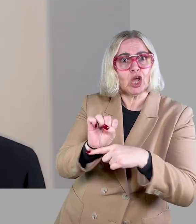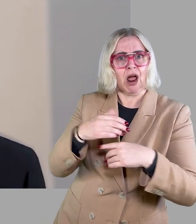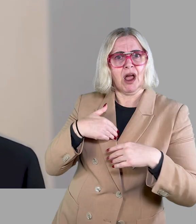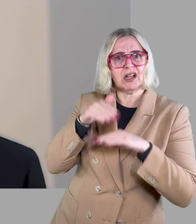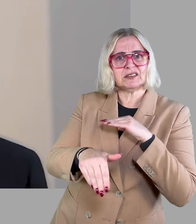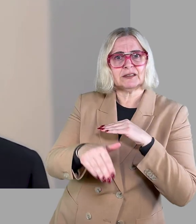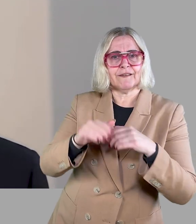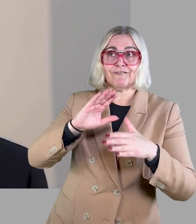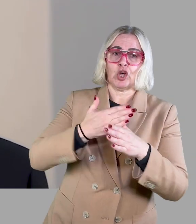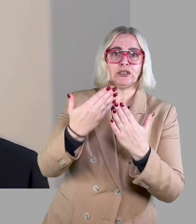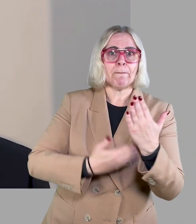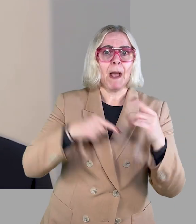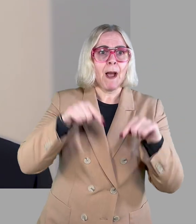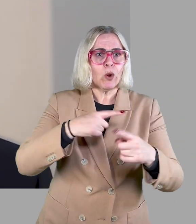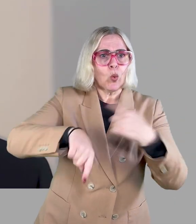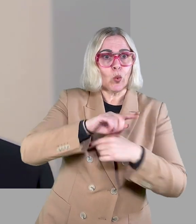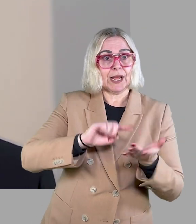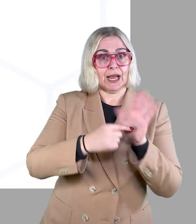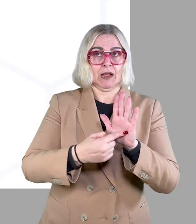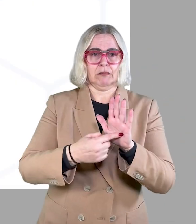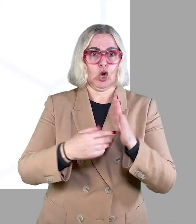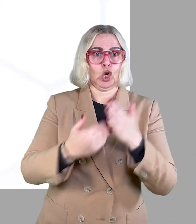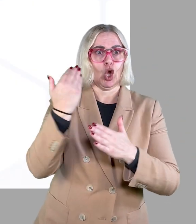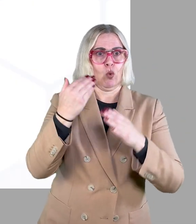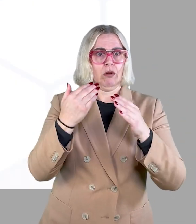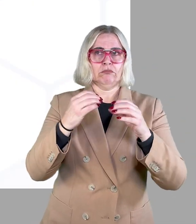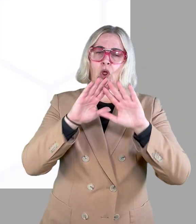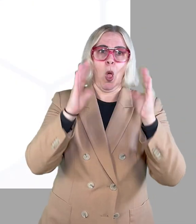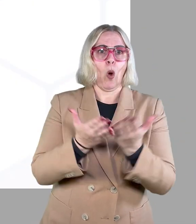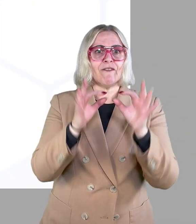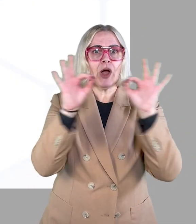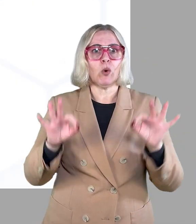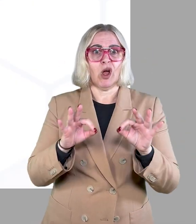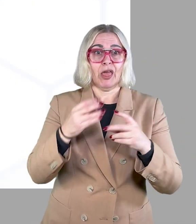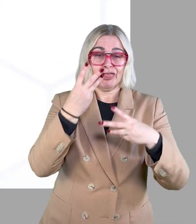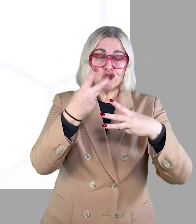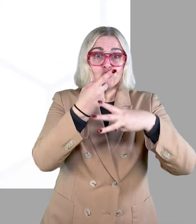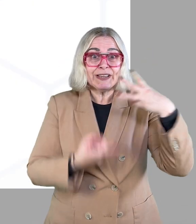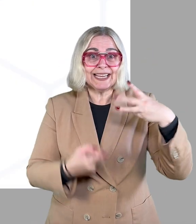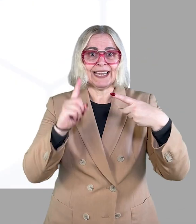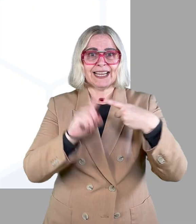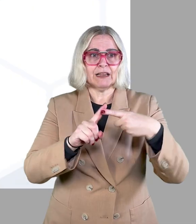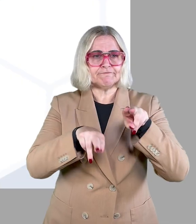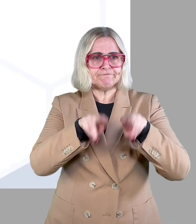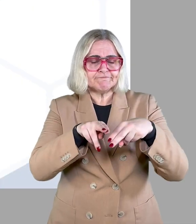And that is what we outline in this first paper. We define a new global framework built on three key steps: risk assessment,